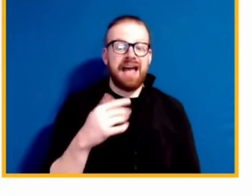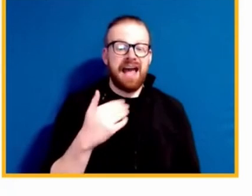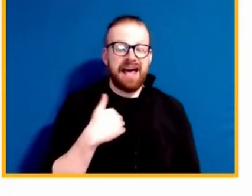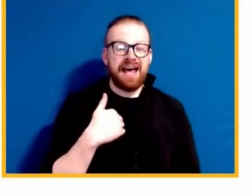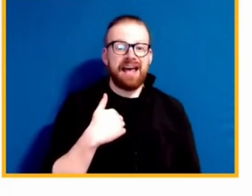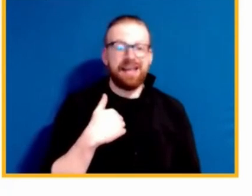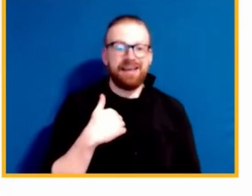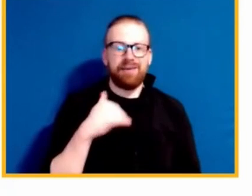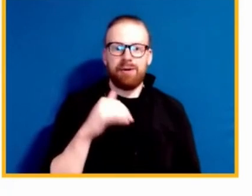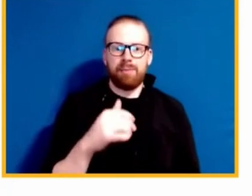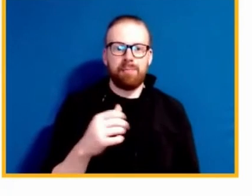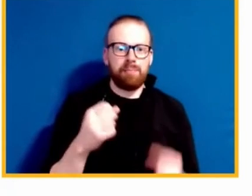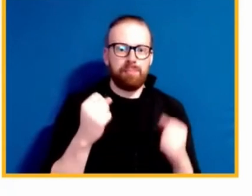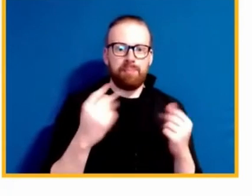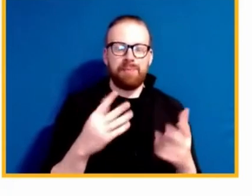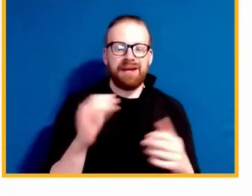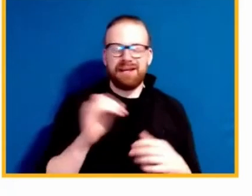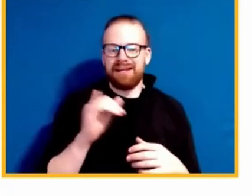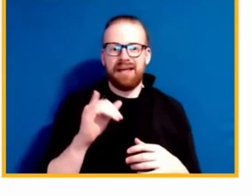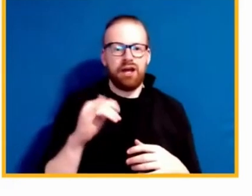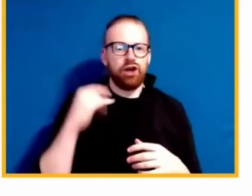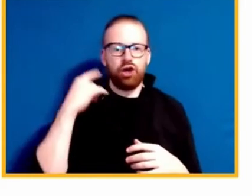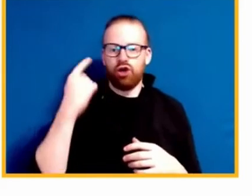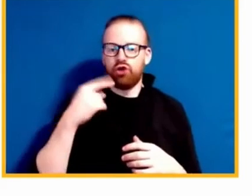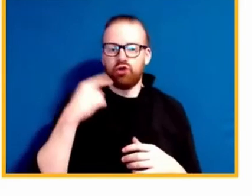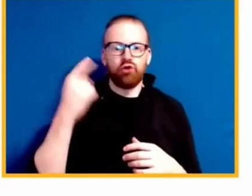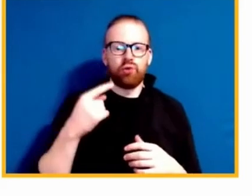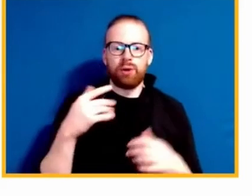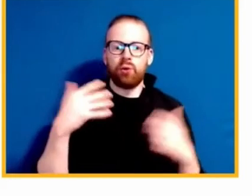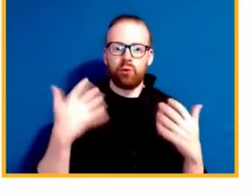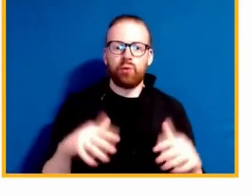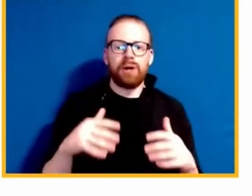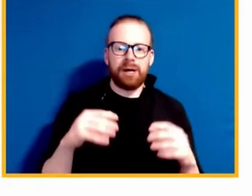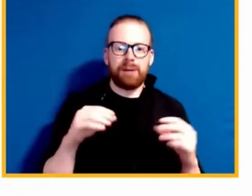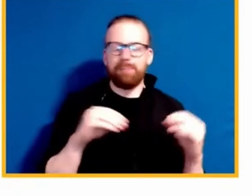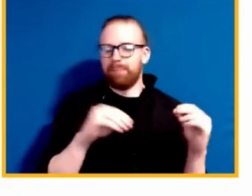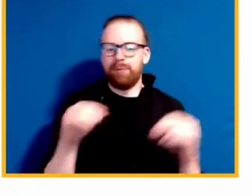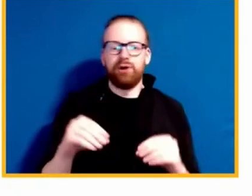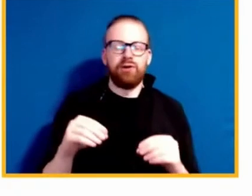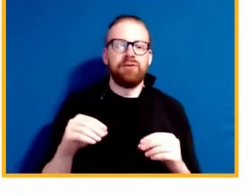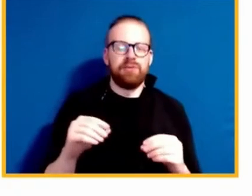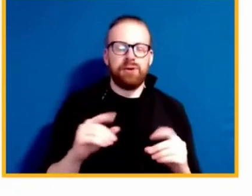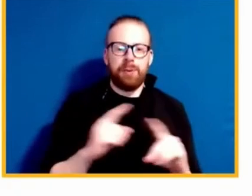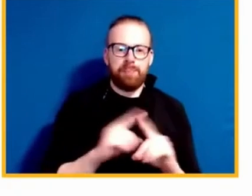had that many kind of like, crazy bam bam bam, dynamic moments but the